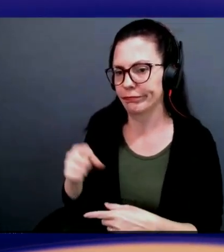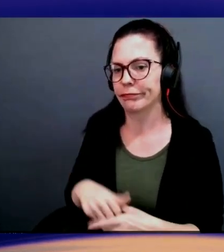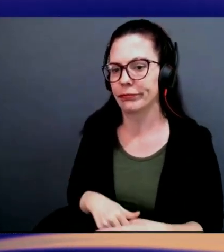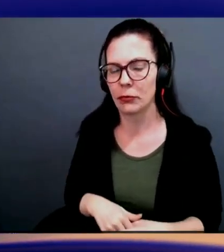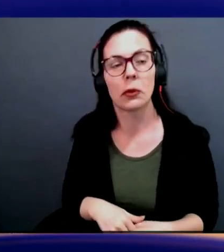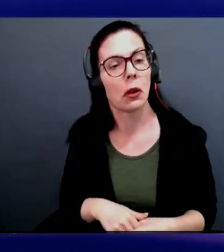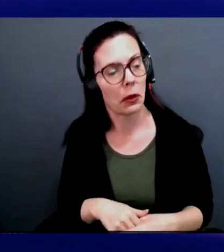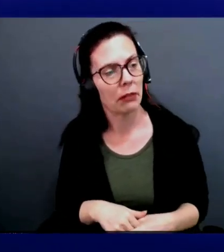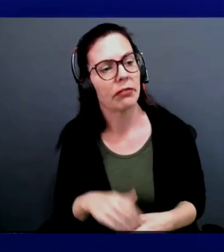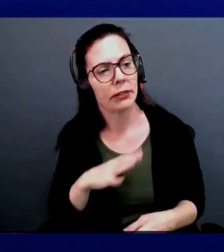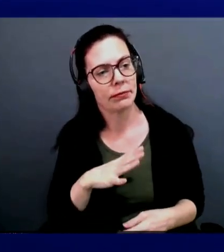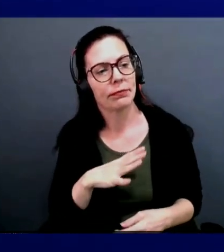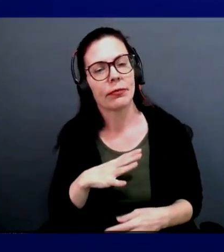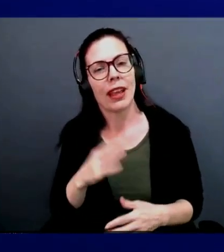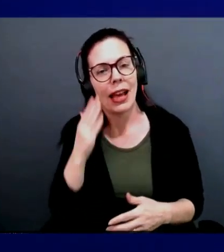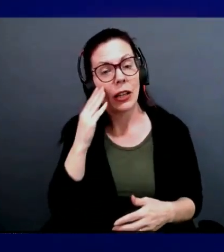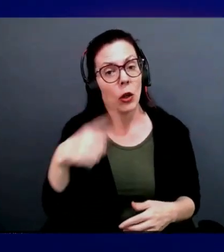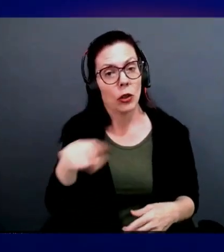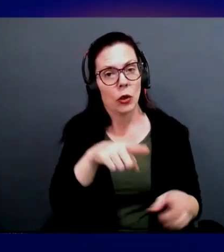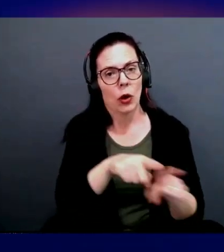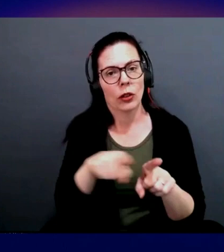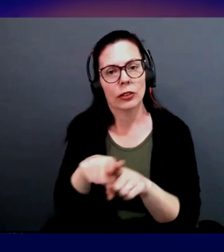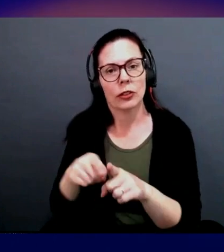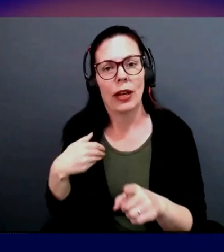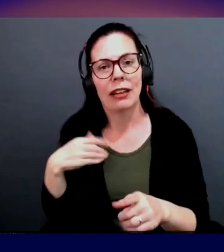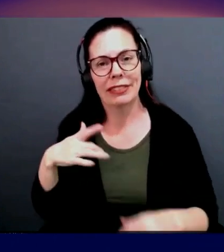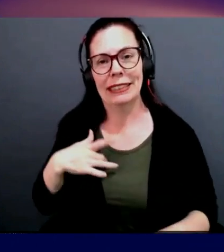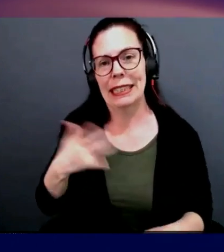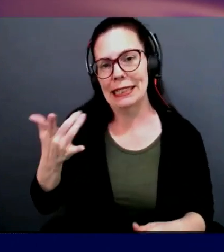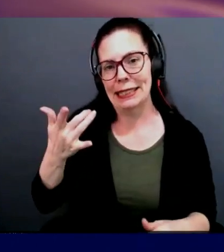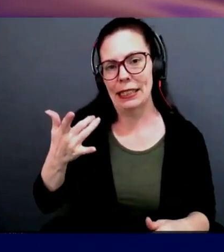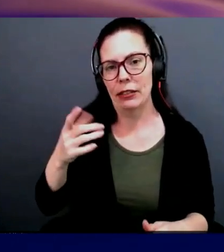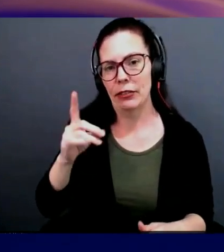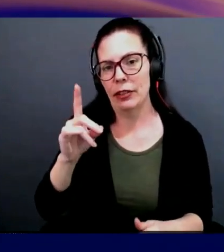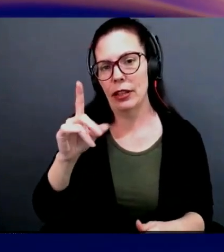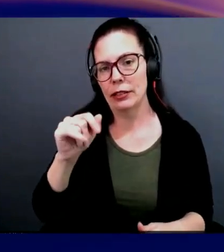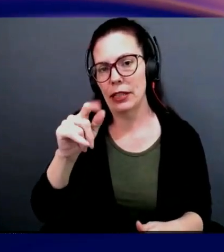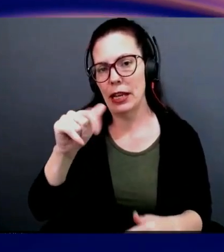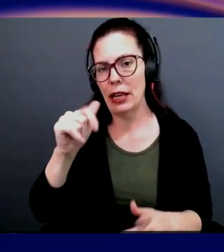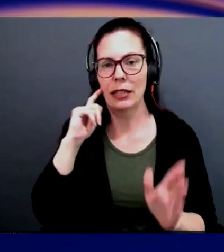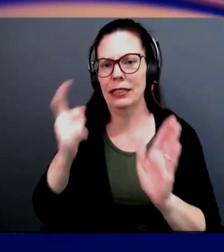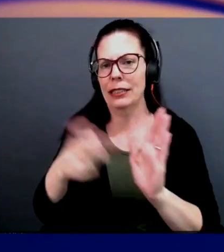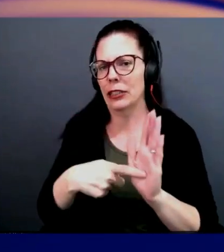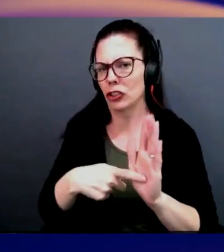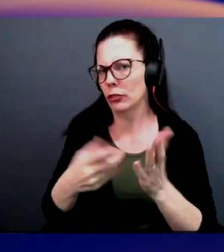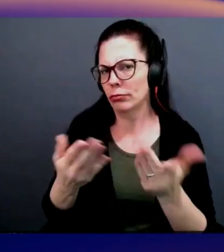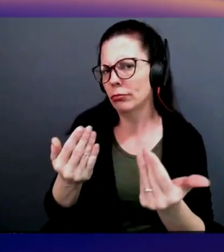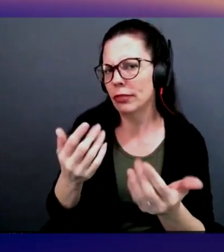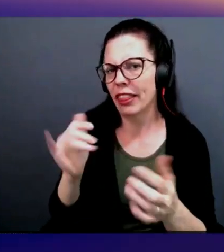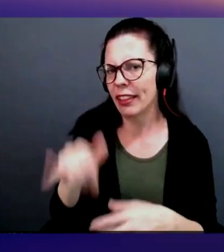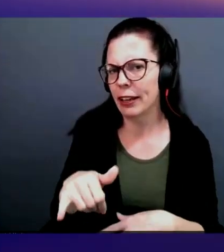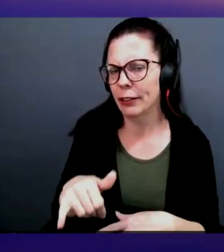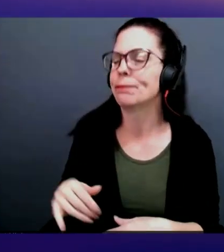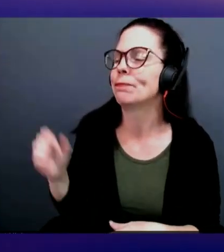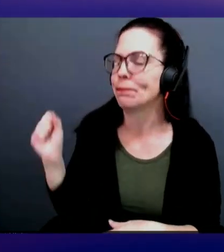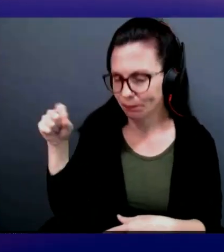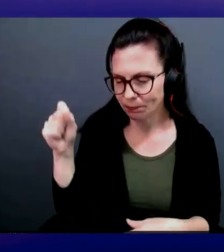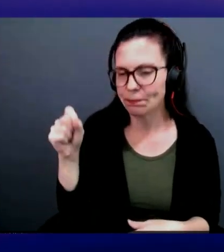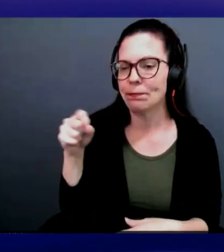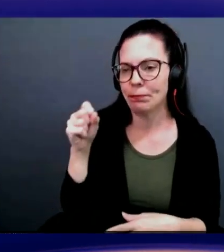So I know you also learned something called sensitive data detection. What's that all about? Yeah. So now I think this is the fun part.